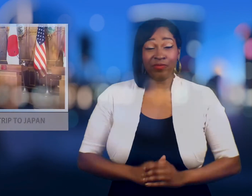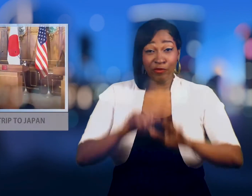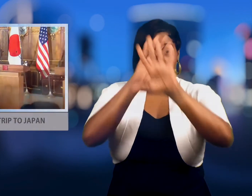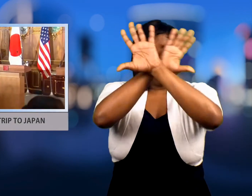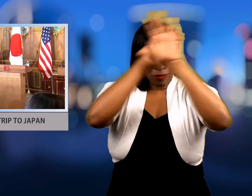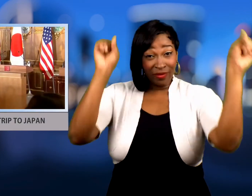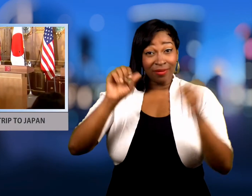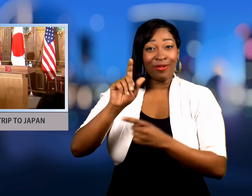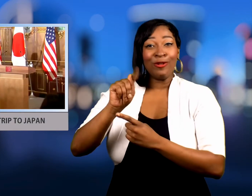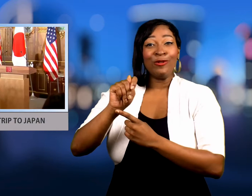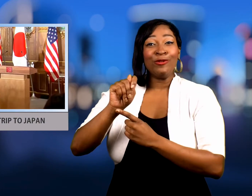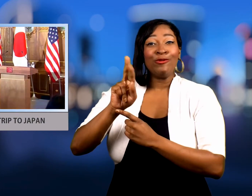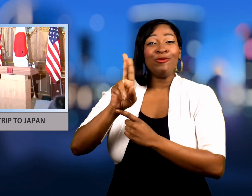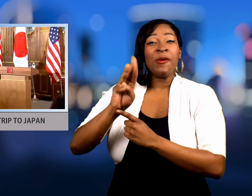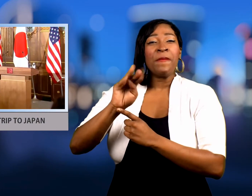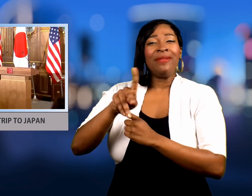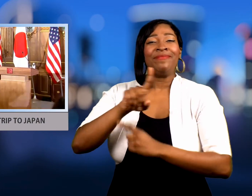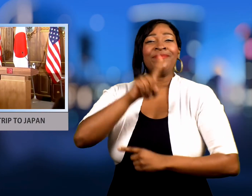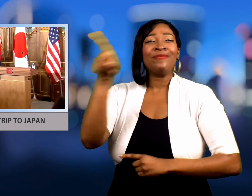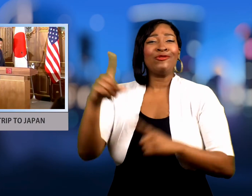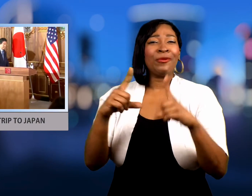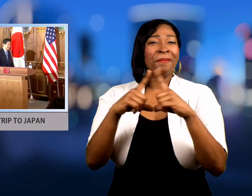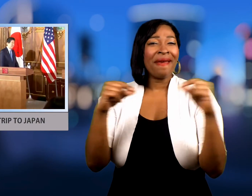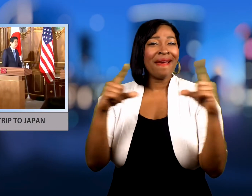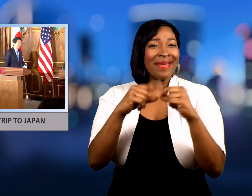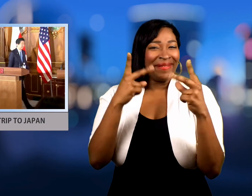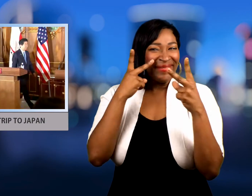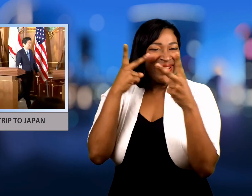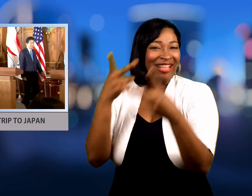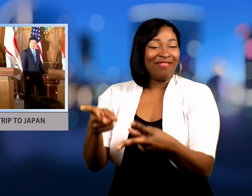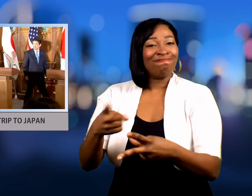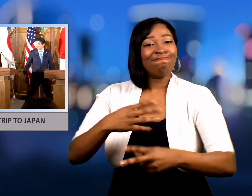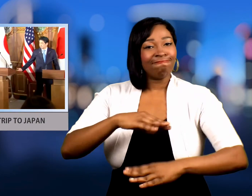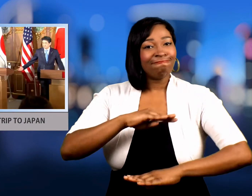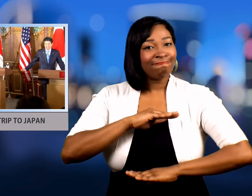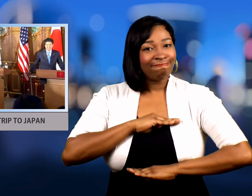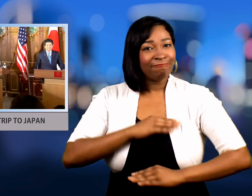President Trump has wrapped up his visit to Japan.